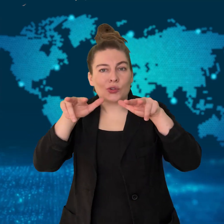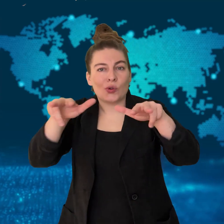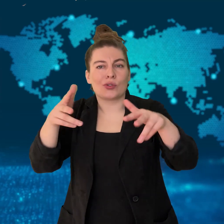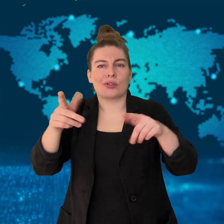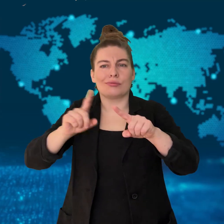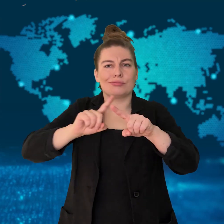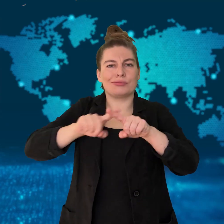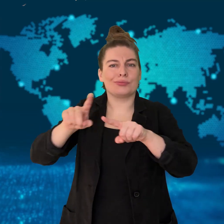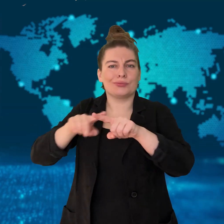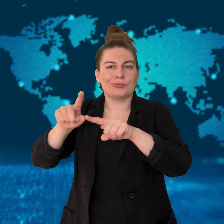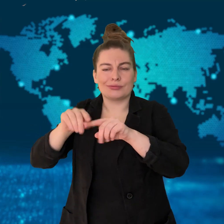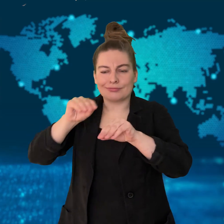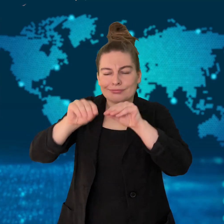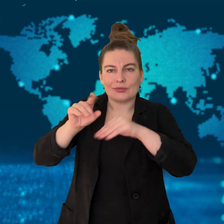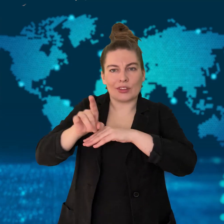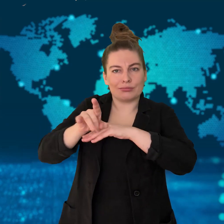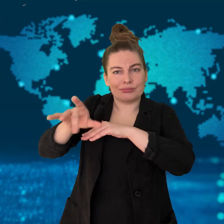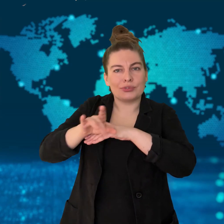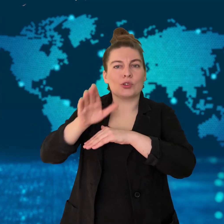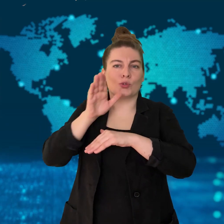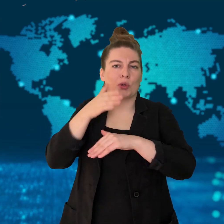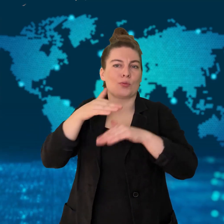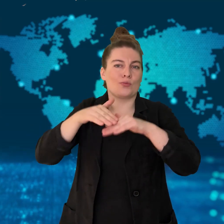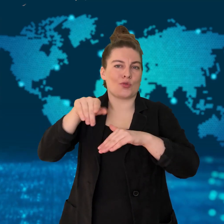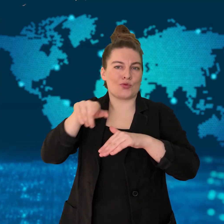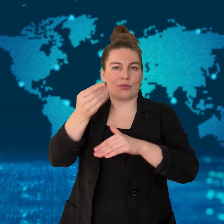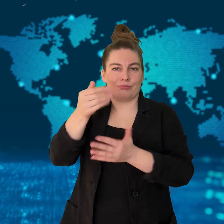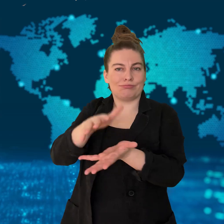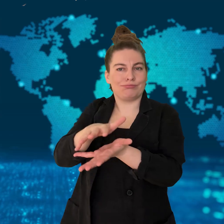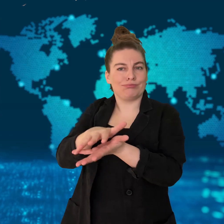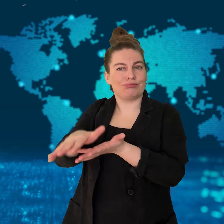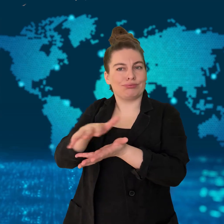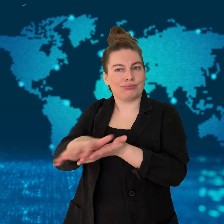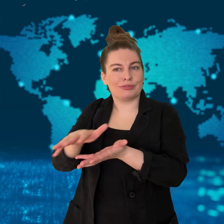The large-scale missile attack came on Thursday night,